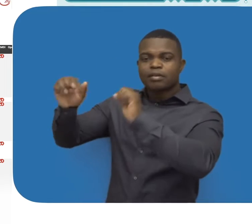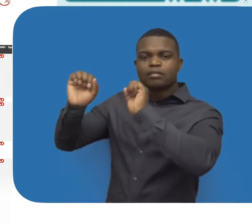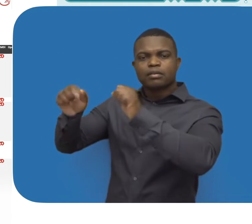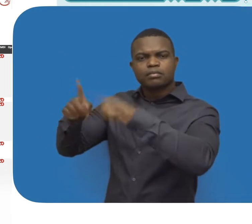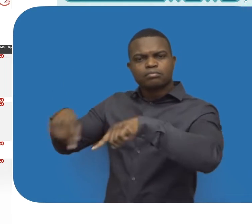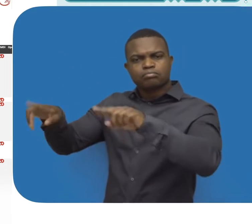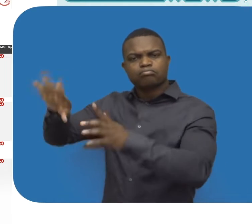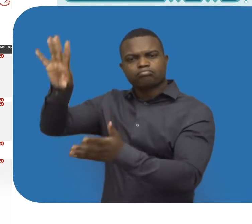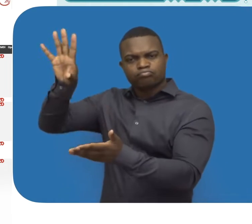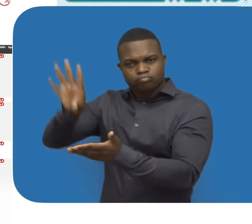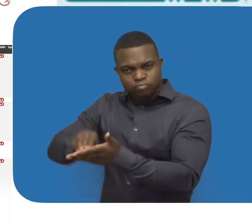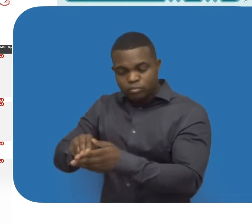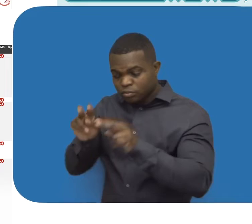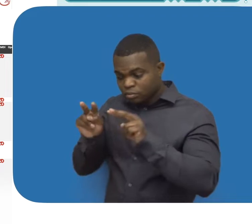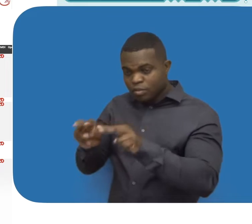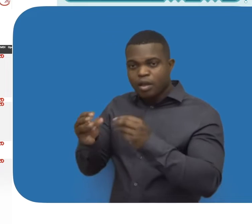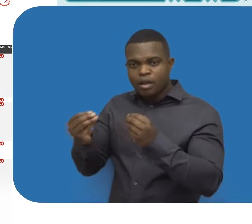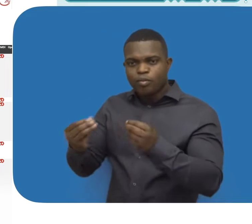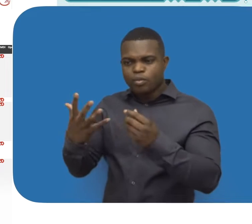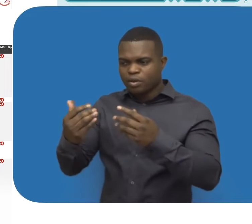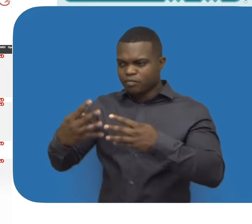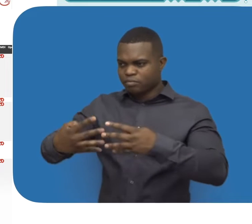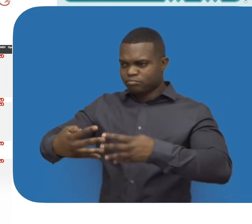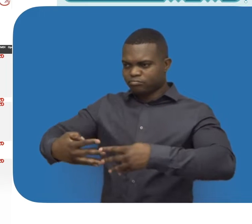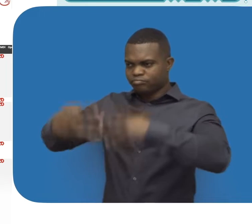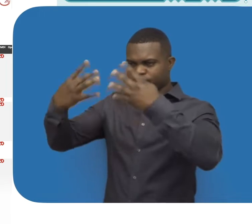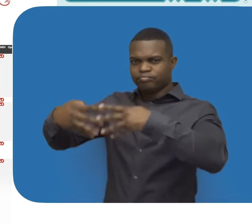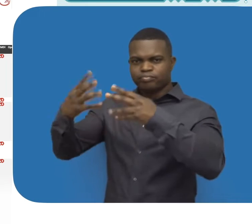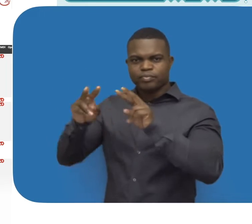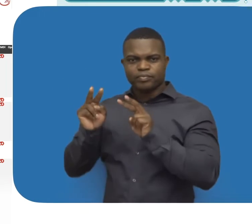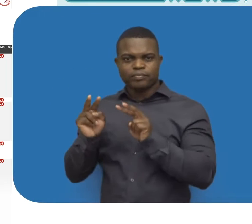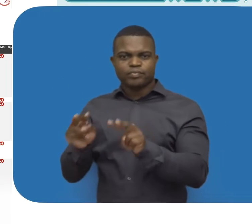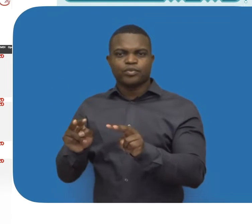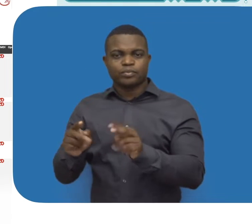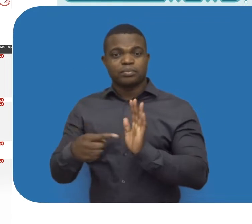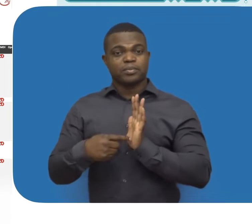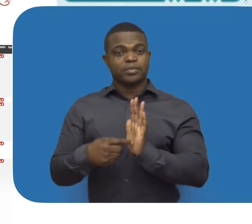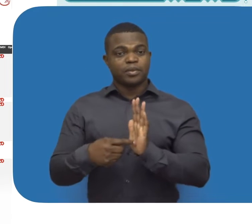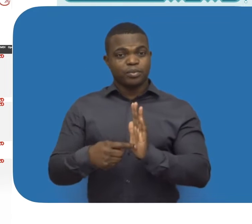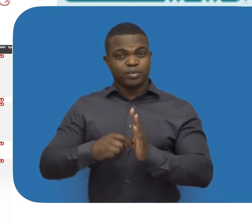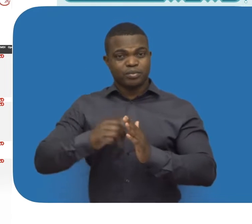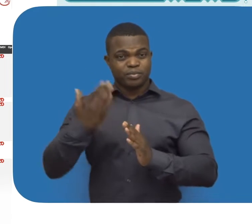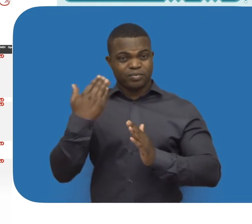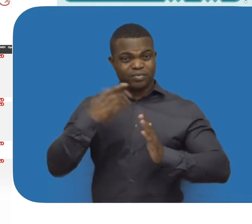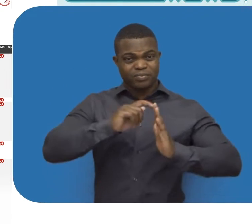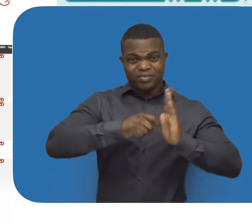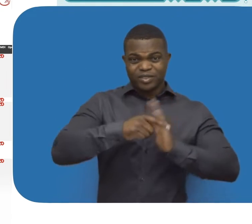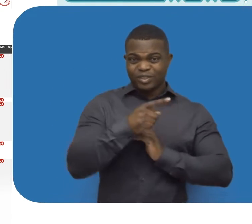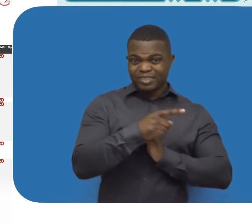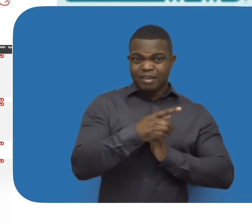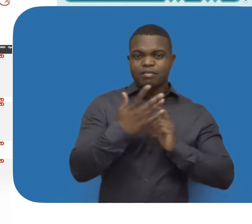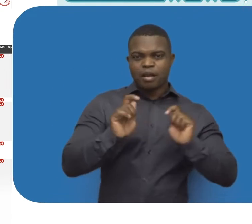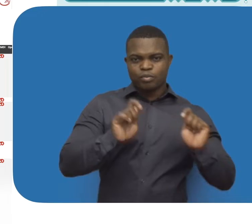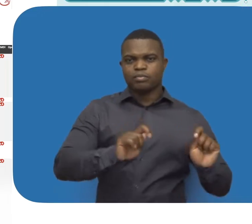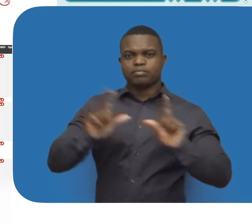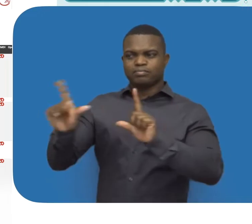but can also be viewed in an online transcript viewer. Here is the video from before Here is the video from before as seen through the research portal.